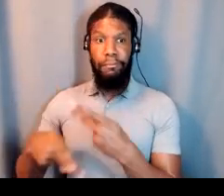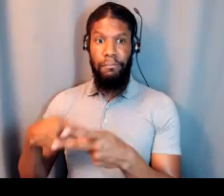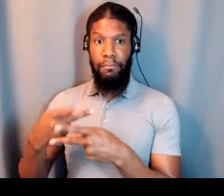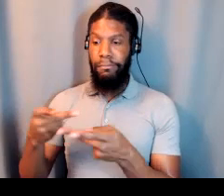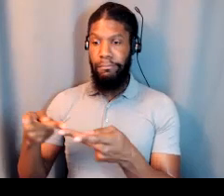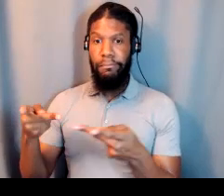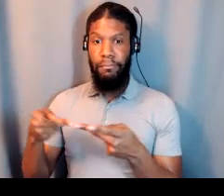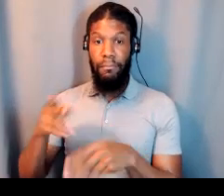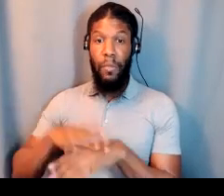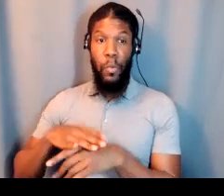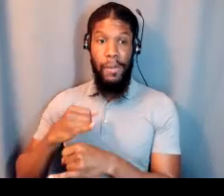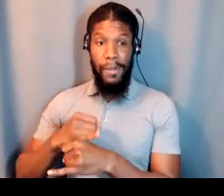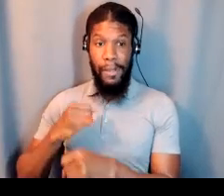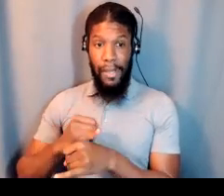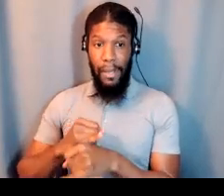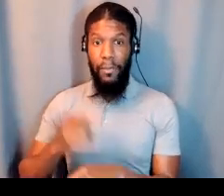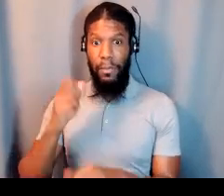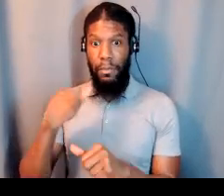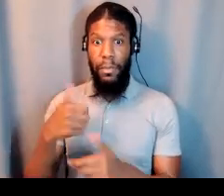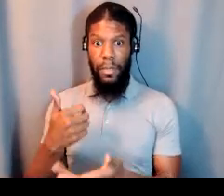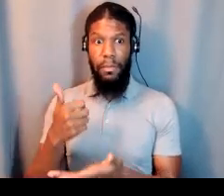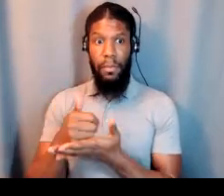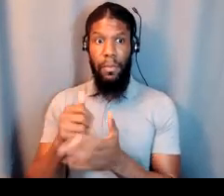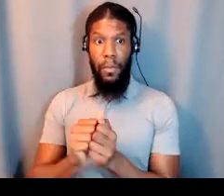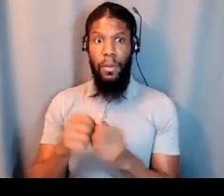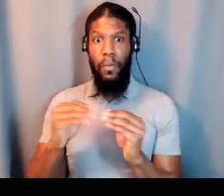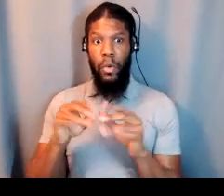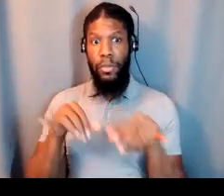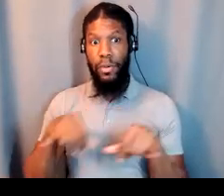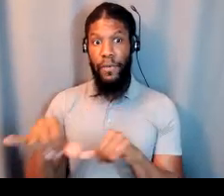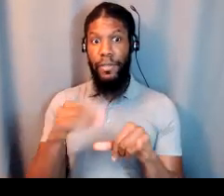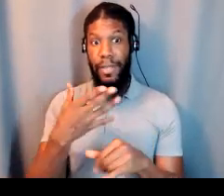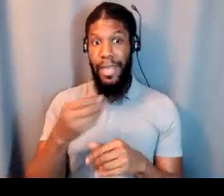"and not uniformity in student writing?" [Eric]: Yeah, I think here,